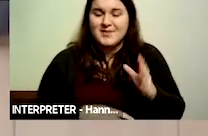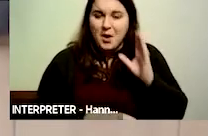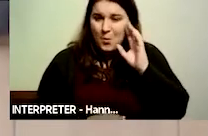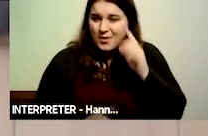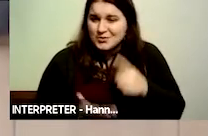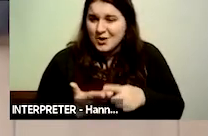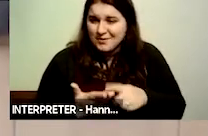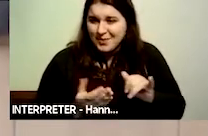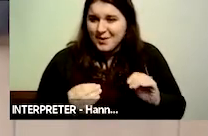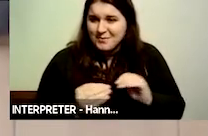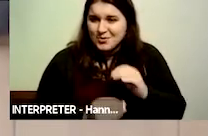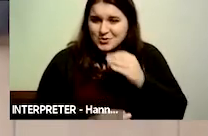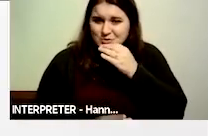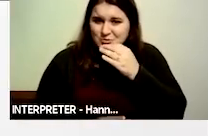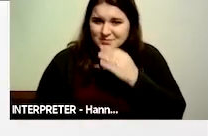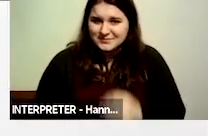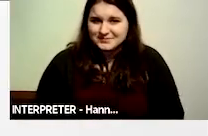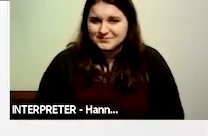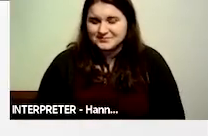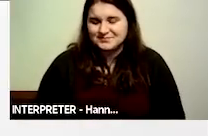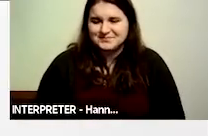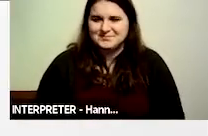Ben Woelk: